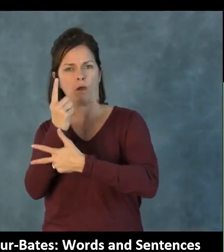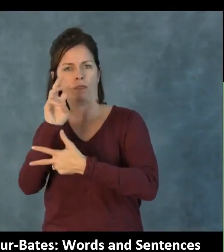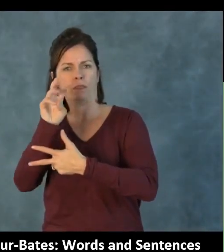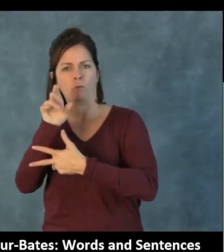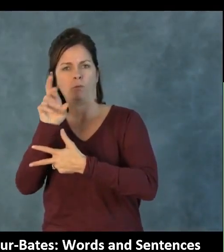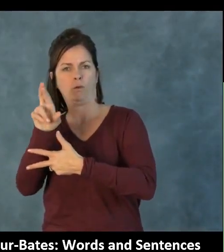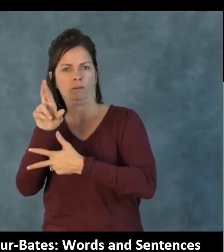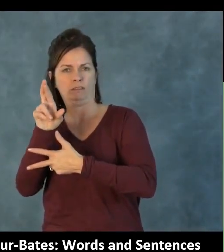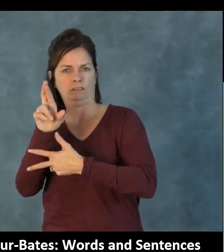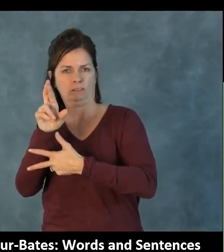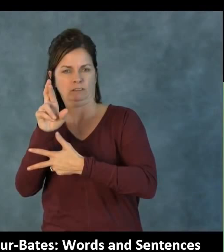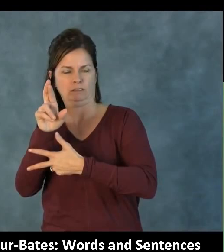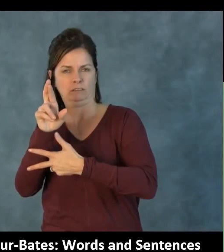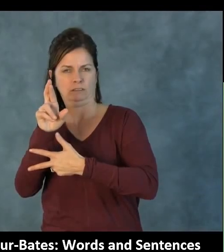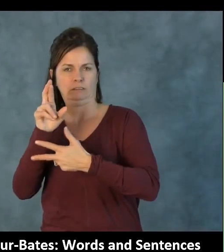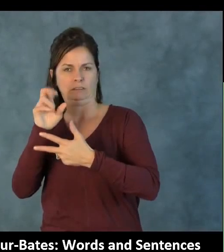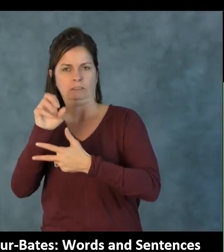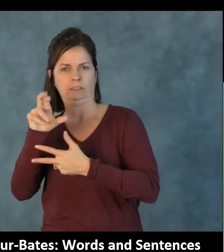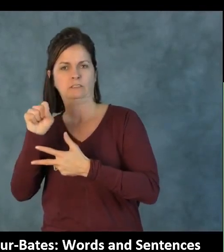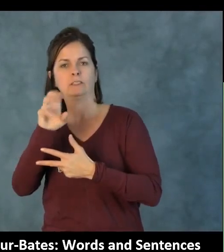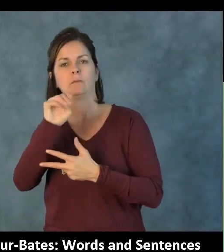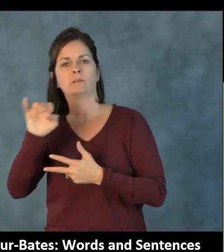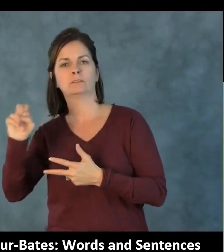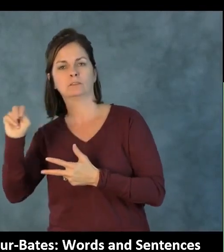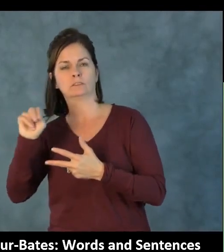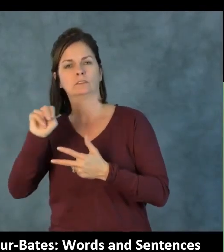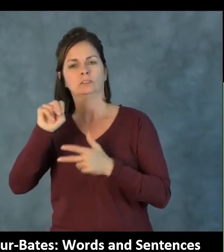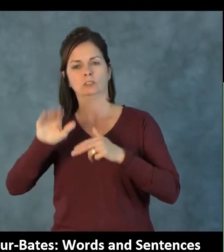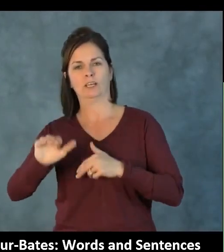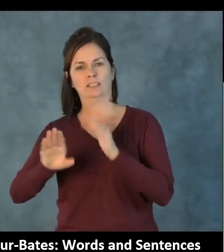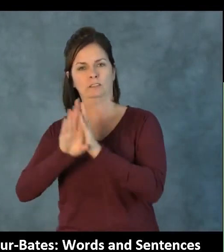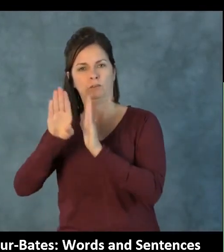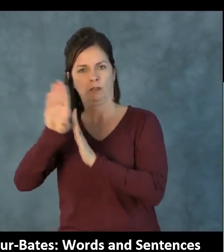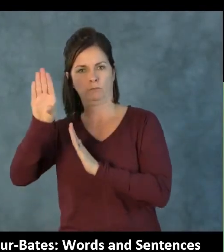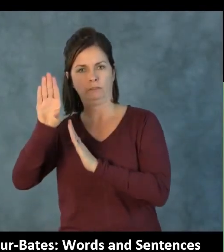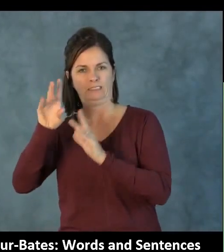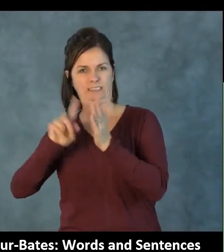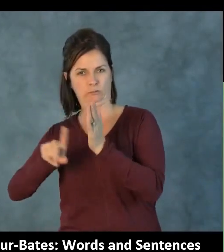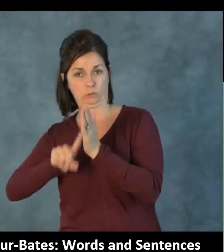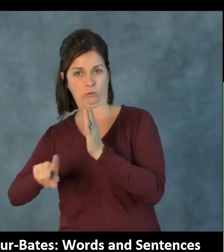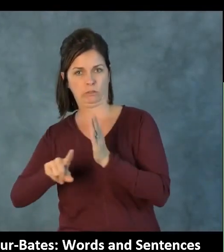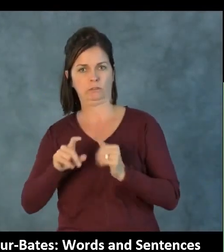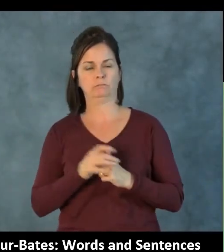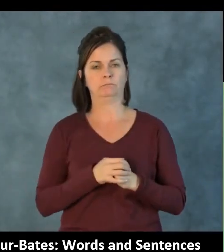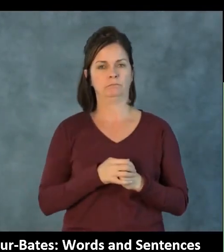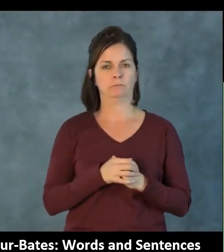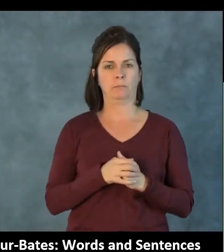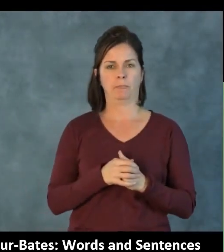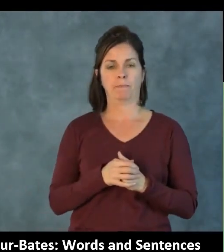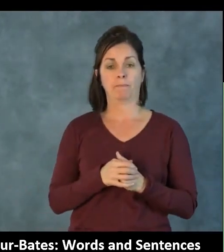the Minnesota Child Development Inventory.